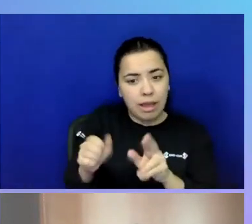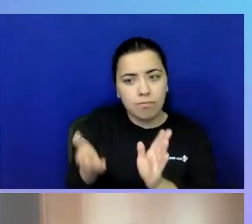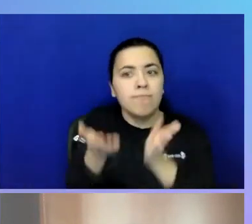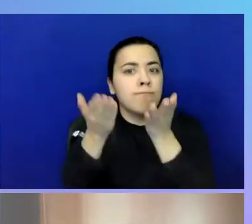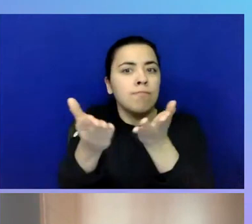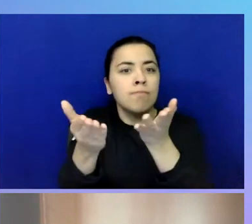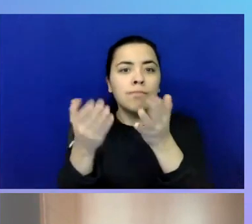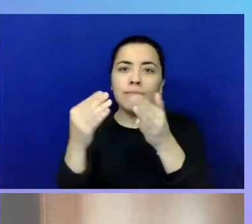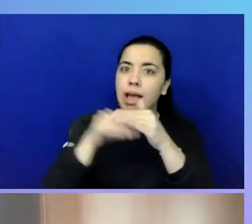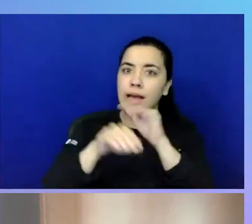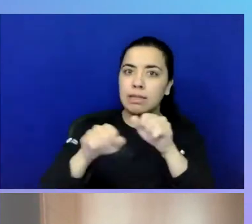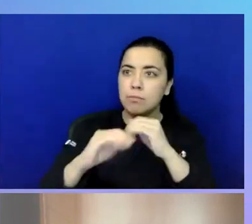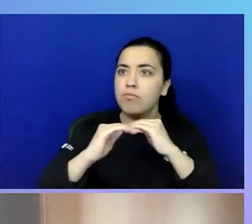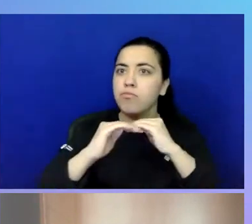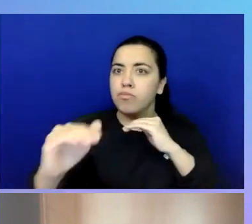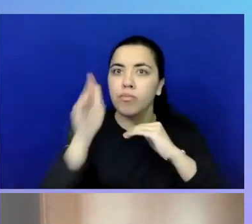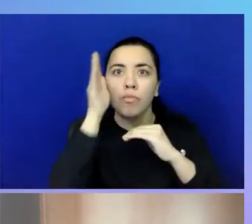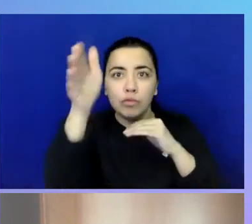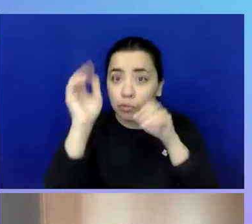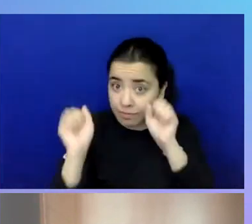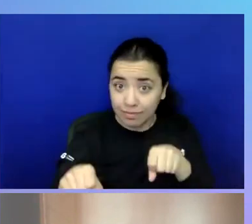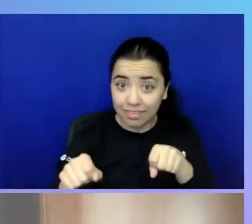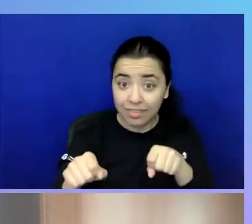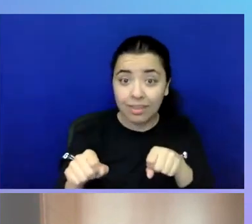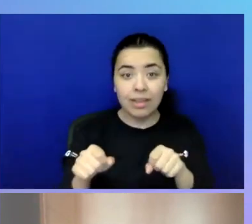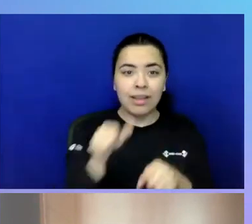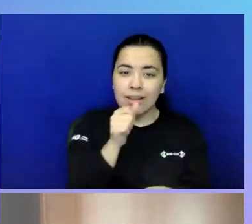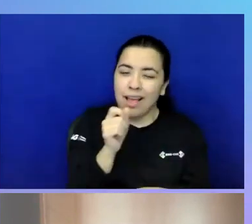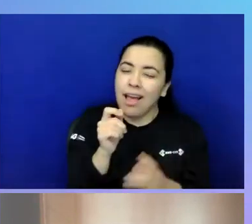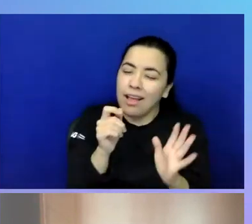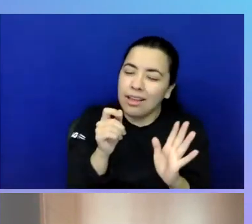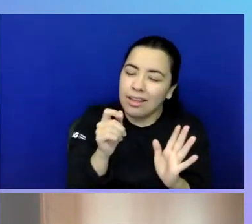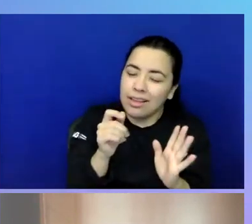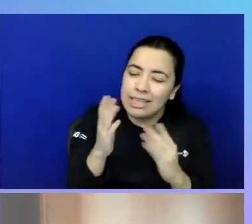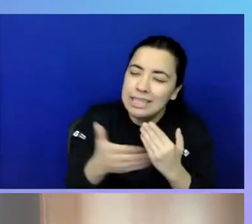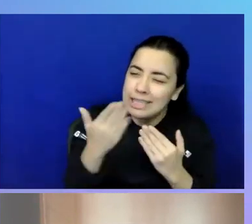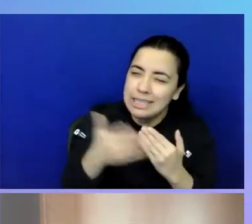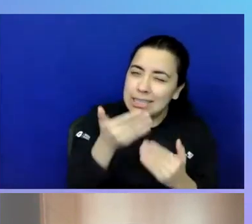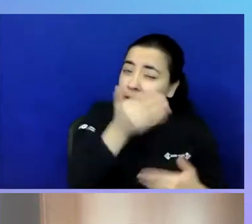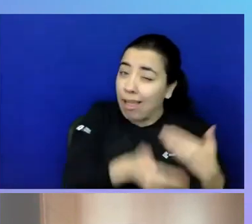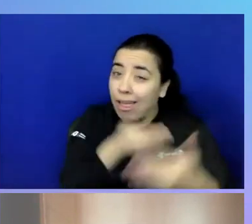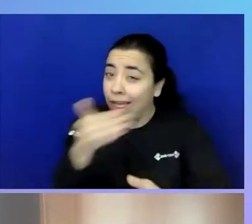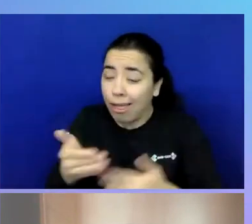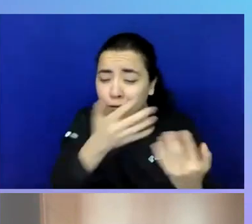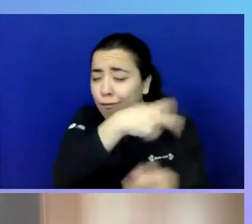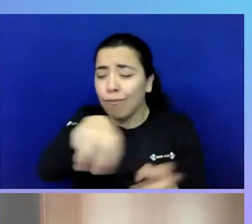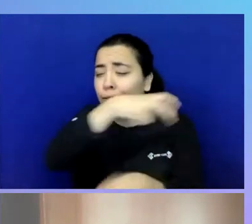future. So this journey hasn't just it hasn't been without its challenges. Um, but the progress can of course, be measured.